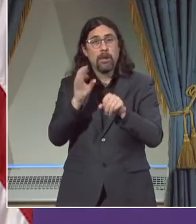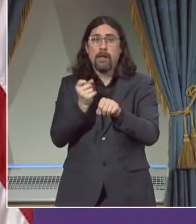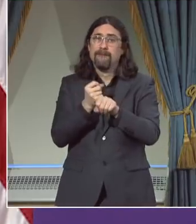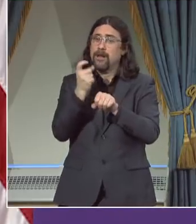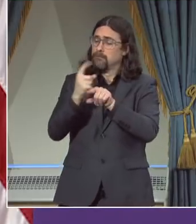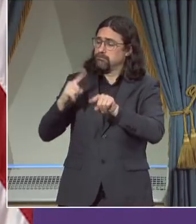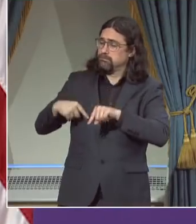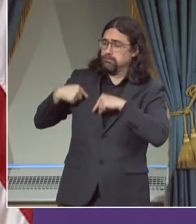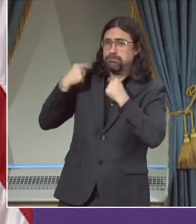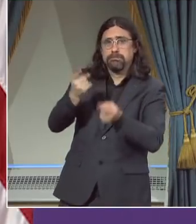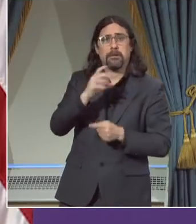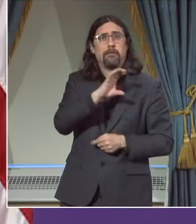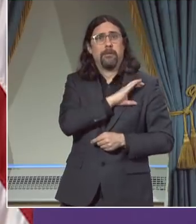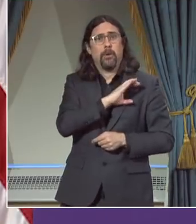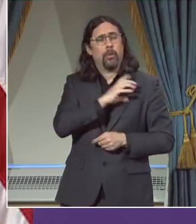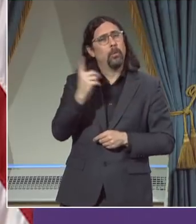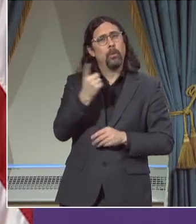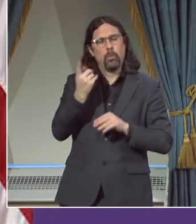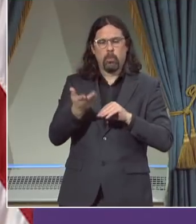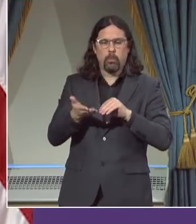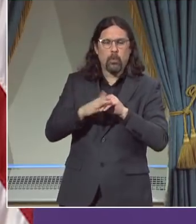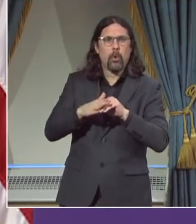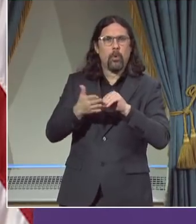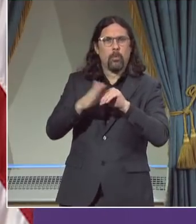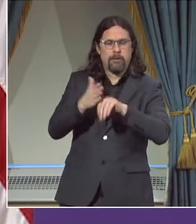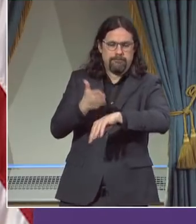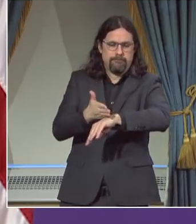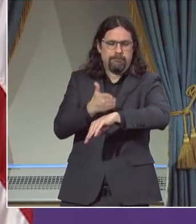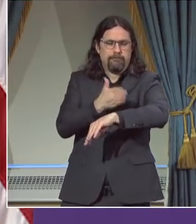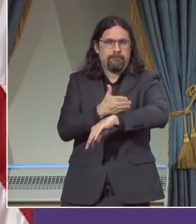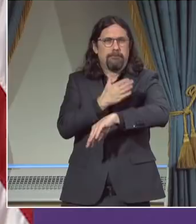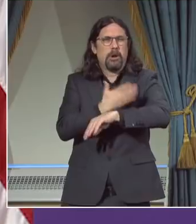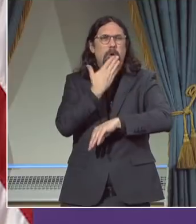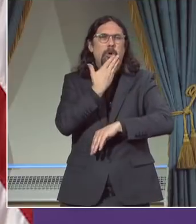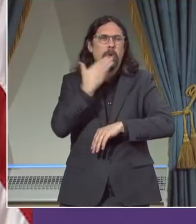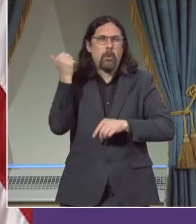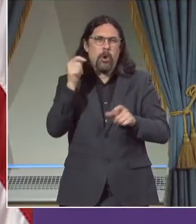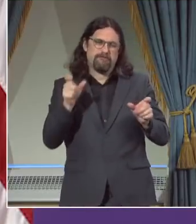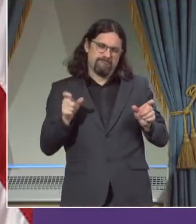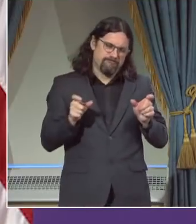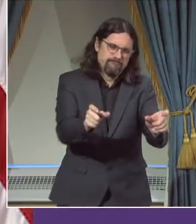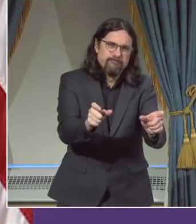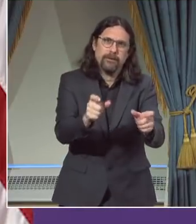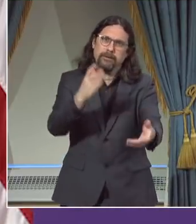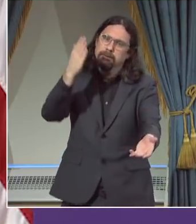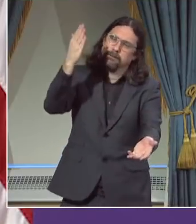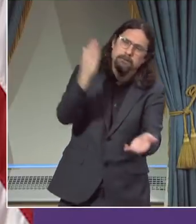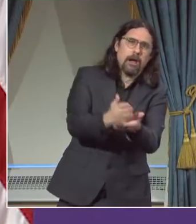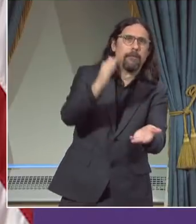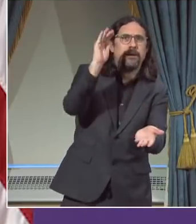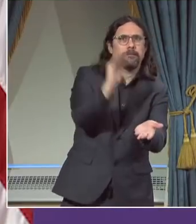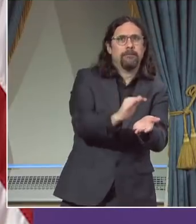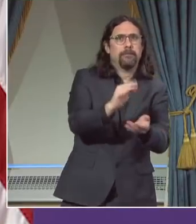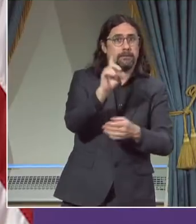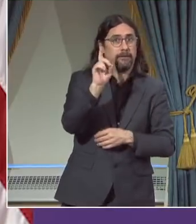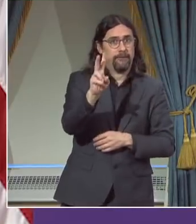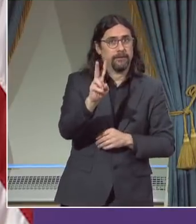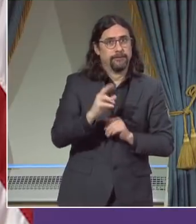HORRIBLE SITUATION WITH DOMESTIC VIOLENCE AND TO FOLLOW THROUGH WHEN THEY HAVE ANY SIGN OF